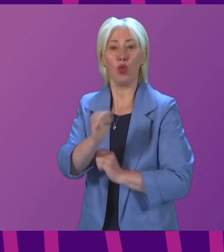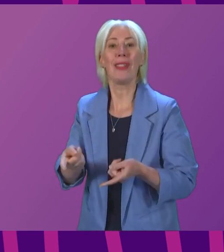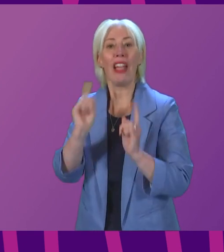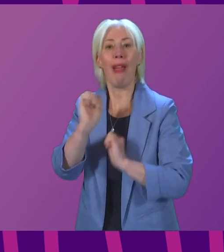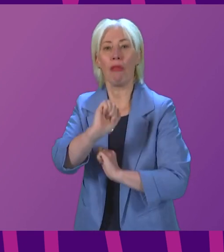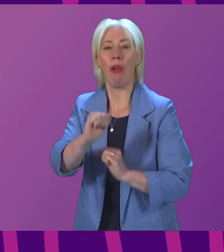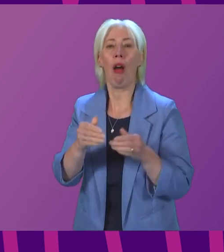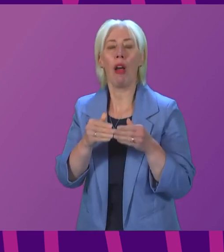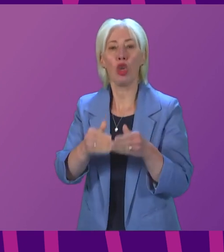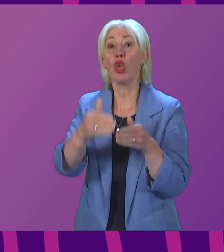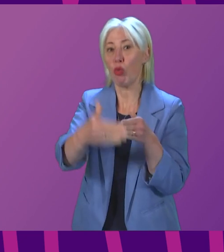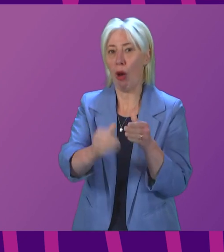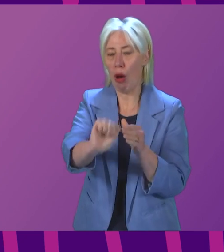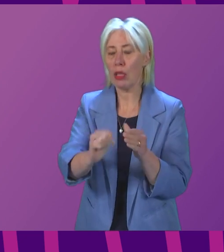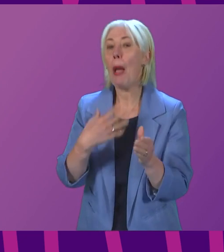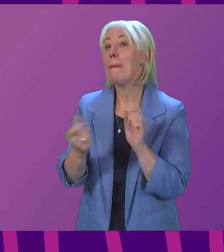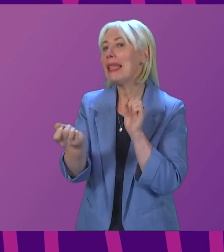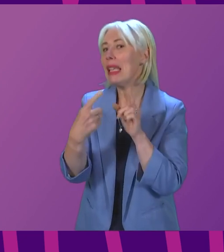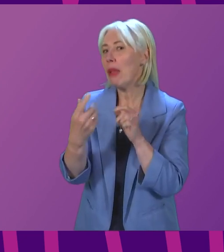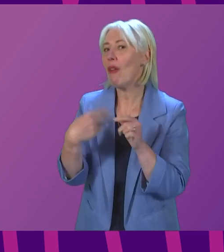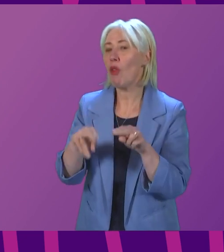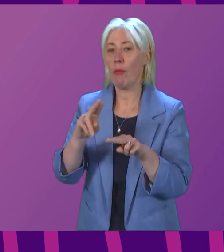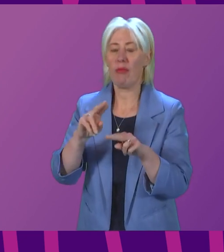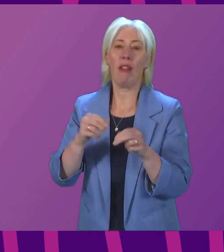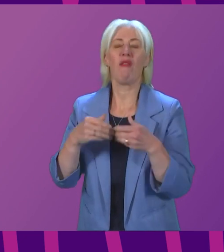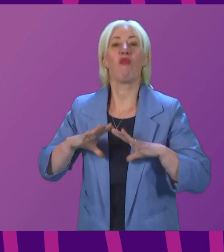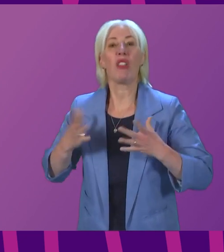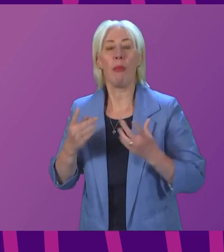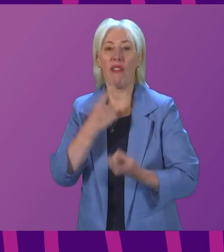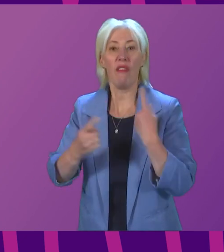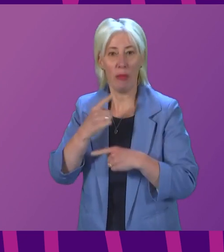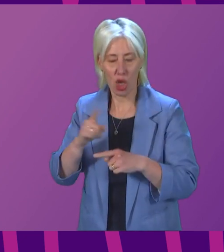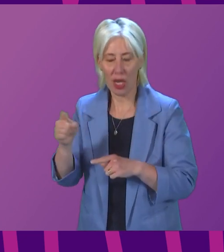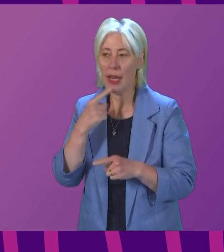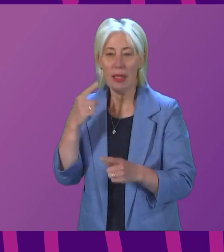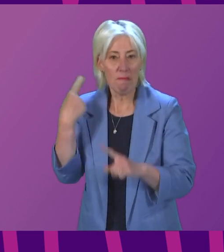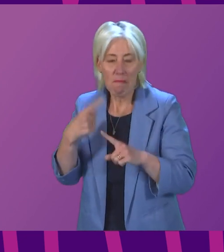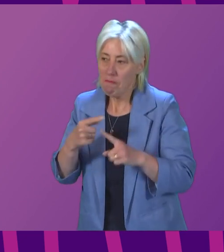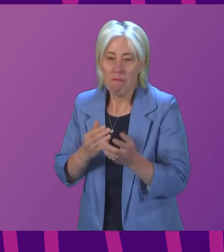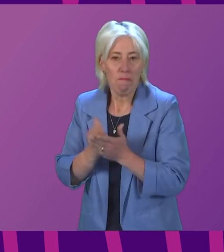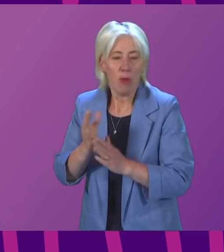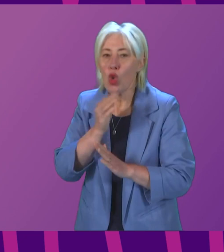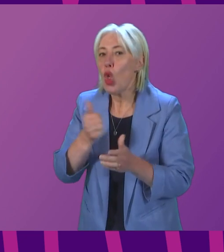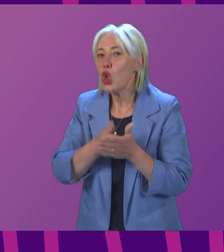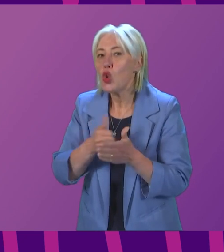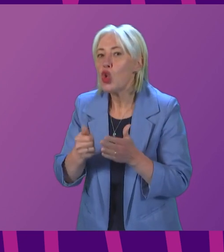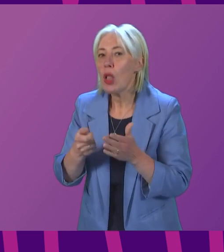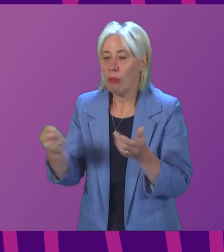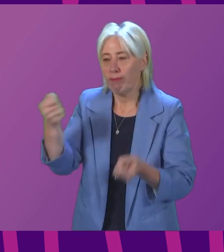The emails that I have here, which were obtained through freedom of information requests, show that the appointment was rushed through, without the usual competition, in just a few days.